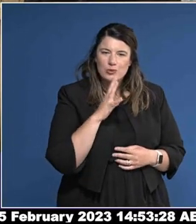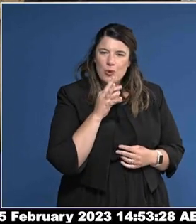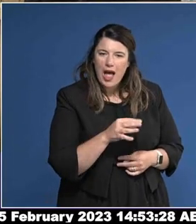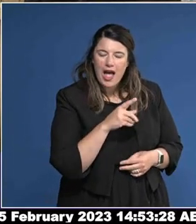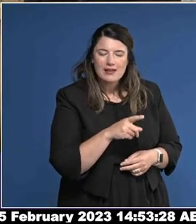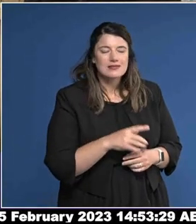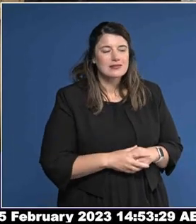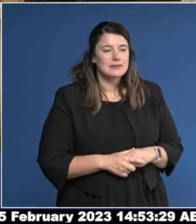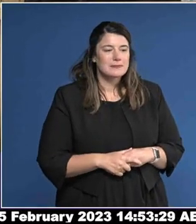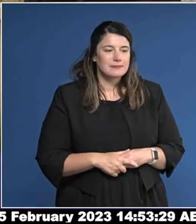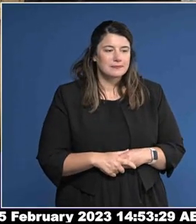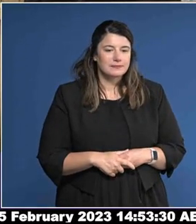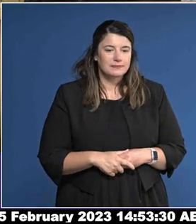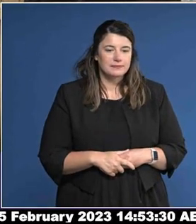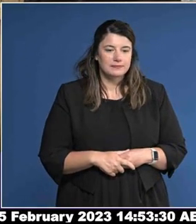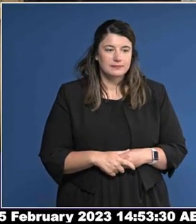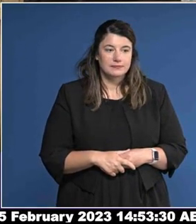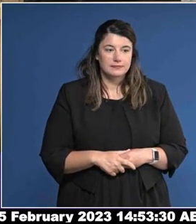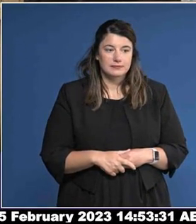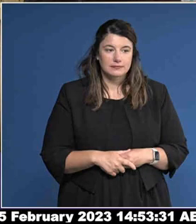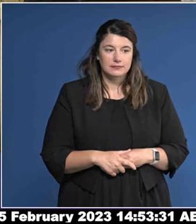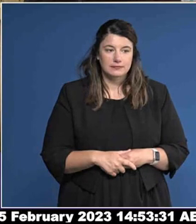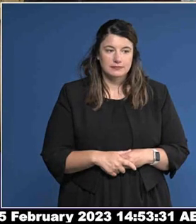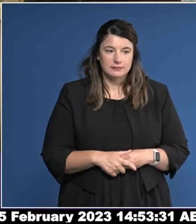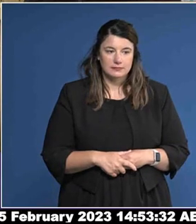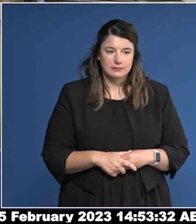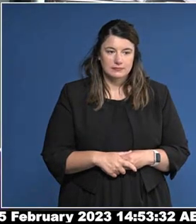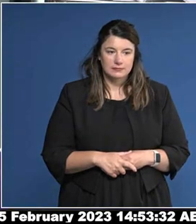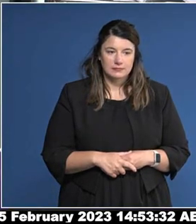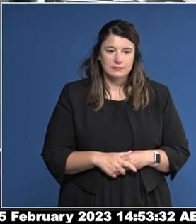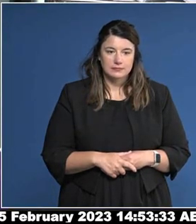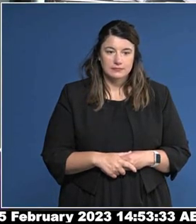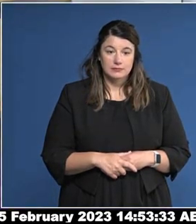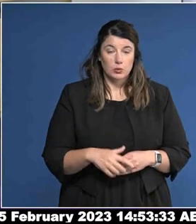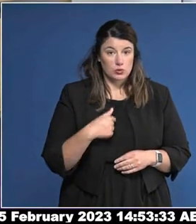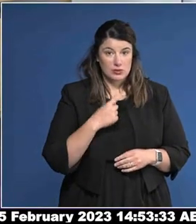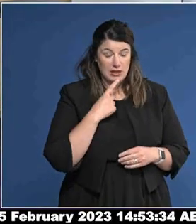I'm not saying this represents in any way the views of the Royal Commission - that in